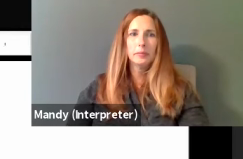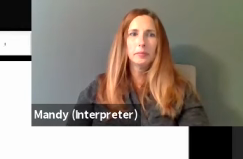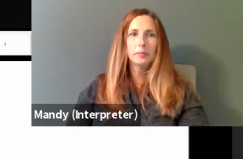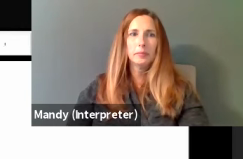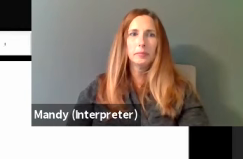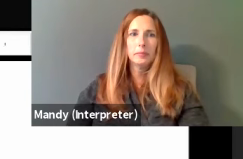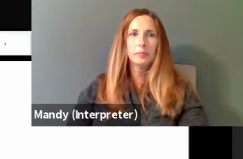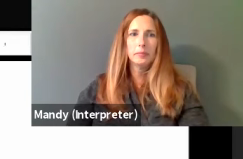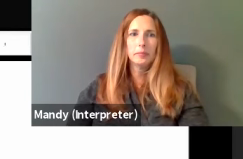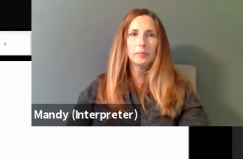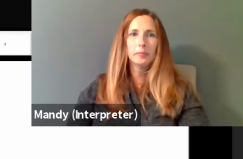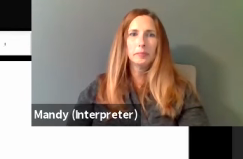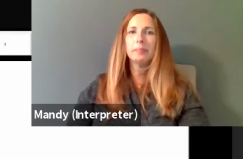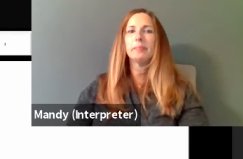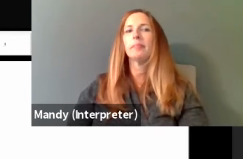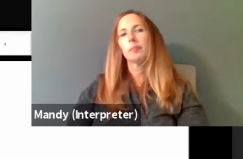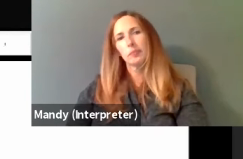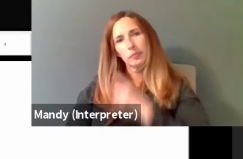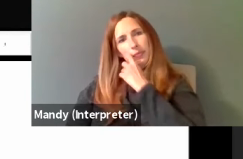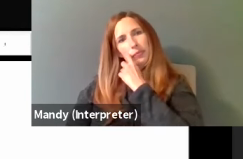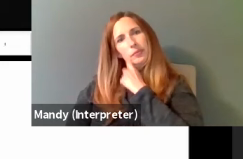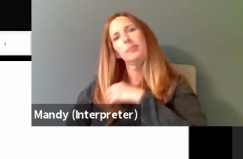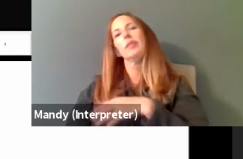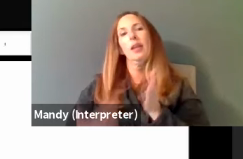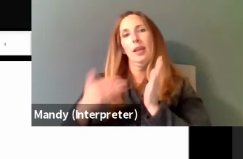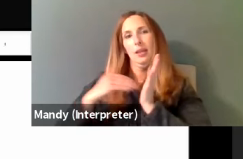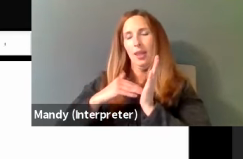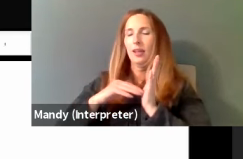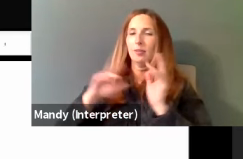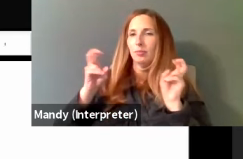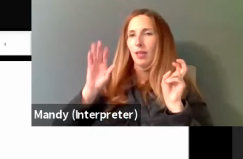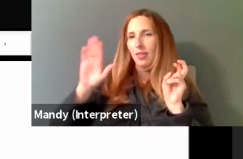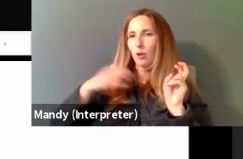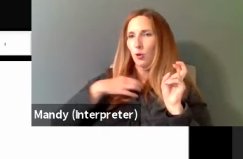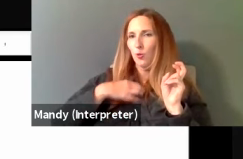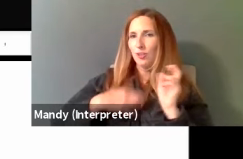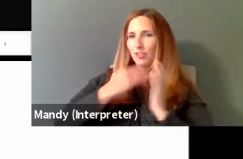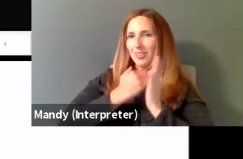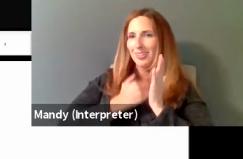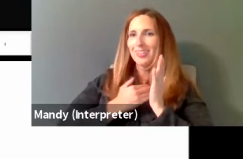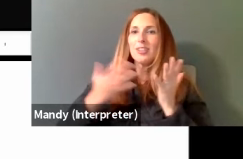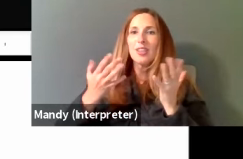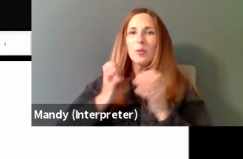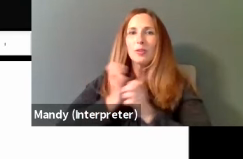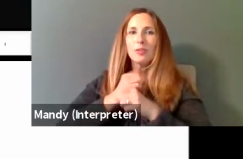All right. So you can see on their wishlist, Exodus planned to create a digital welcome package